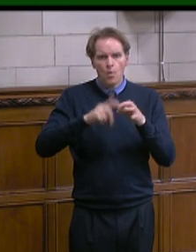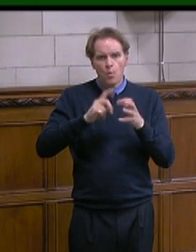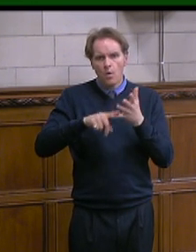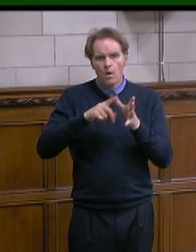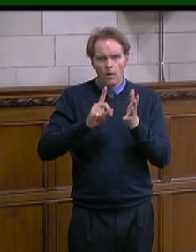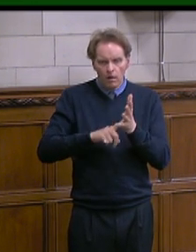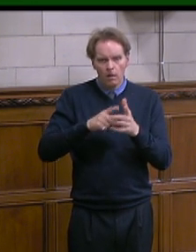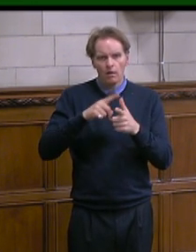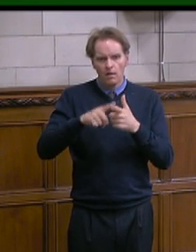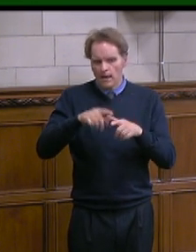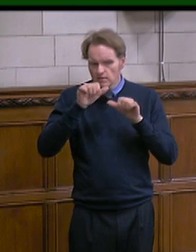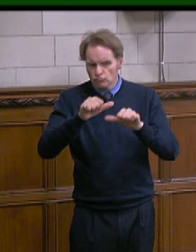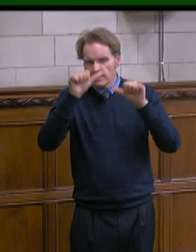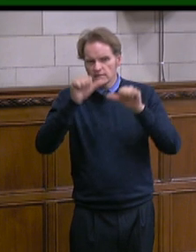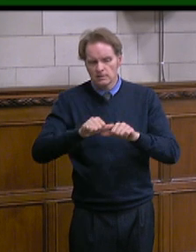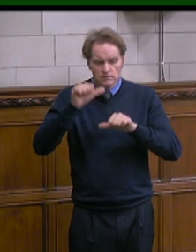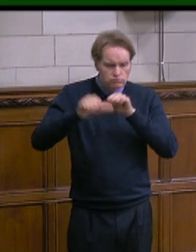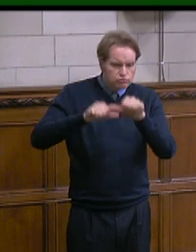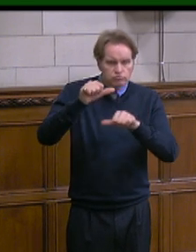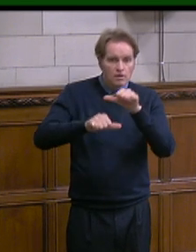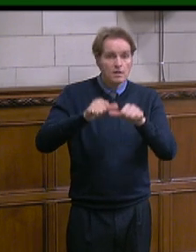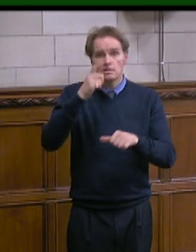to be accredited by Ofqual as a GCSE provider.